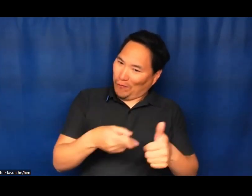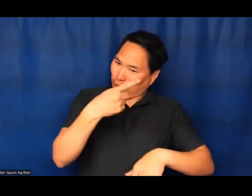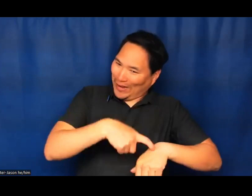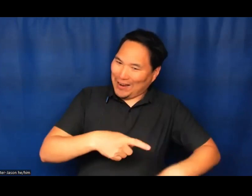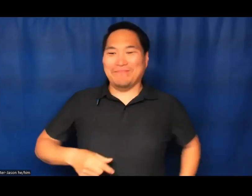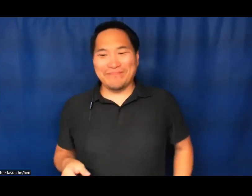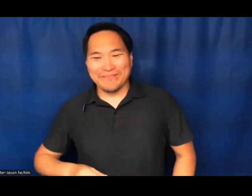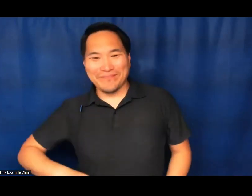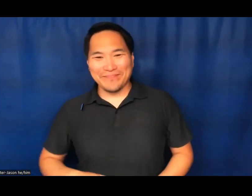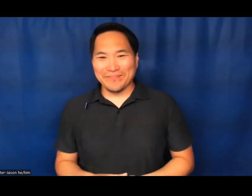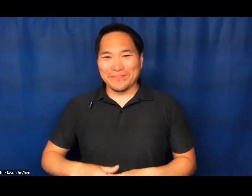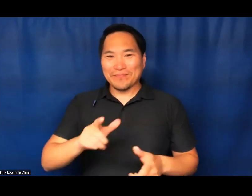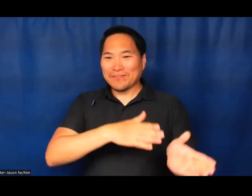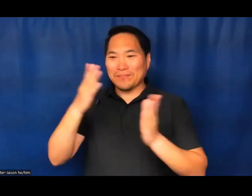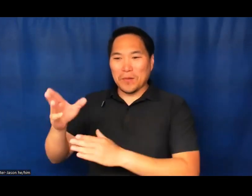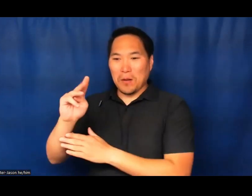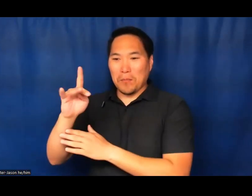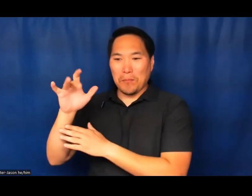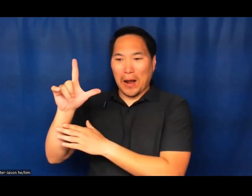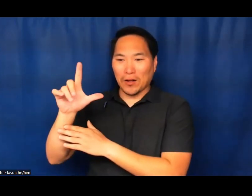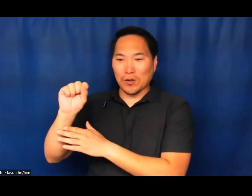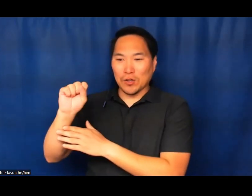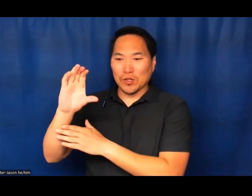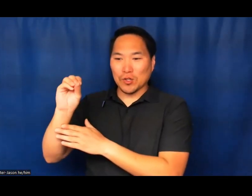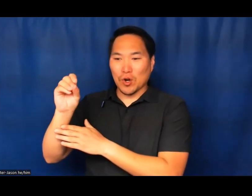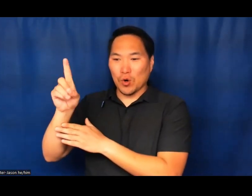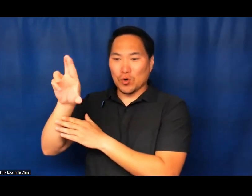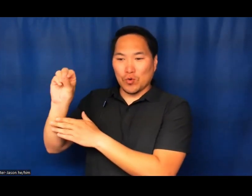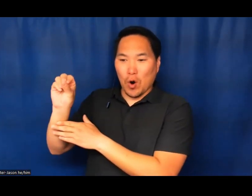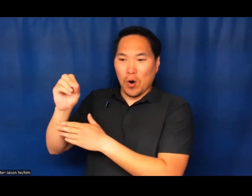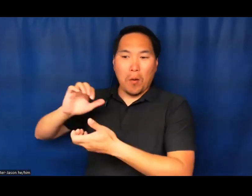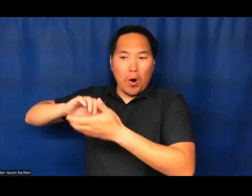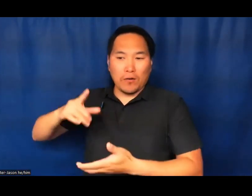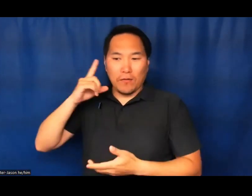To my left, Michael A. Scodro, partner in Mayer Brown and litigation program of Mayer